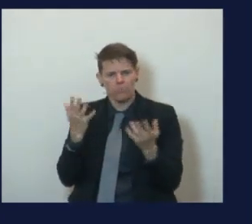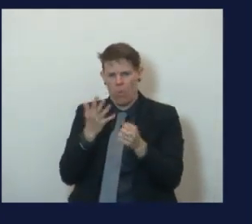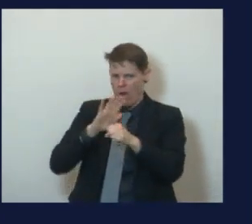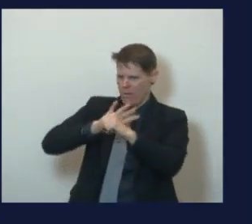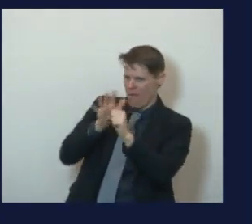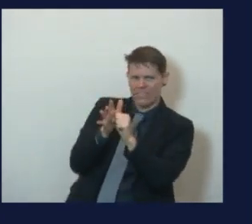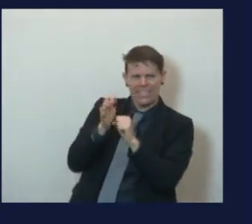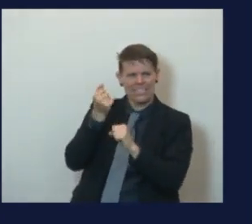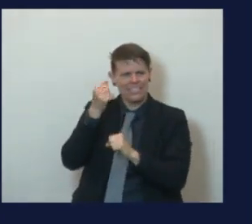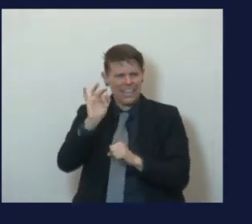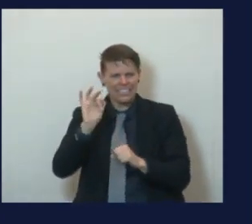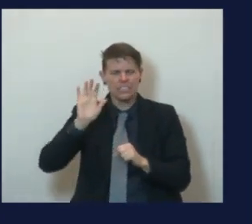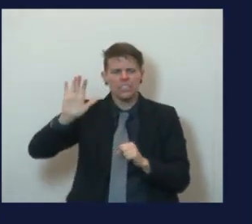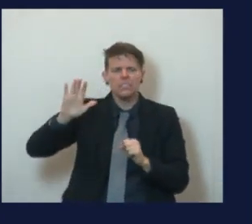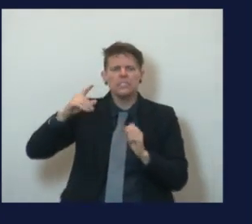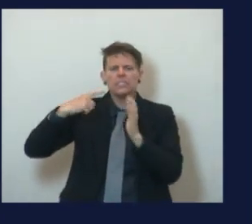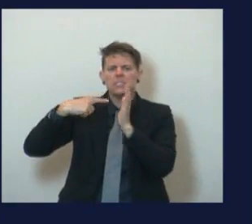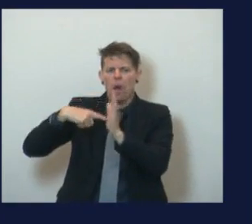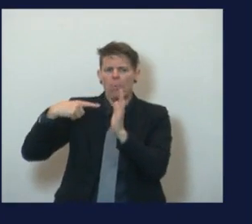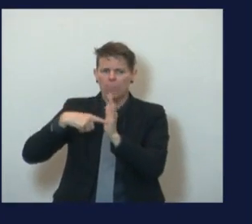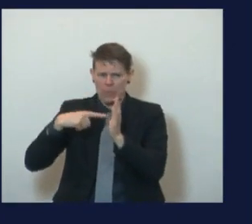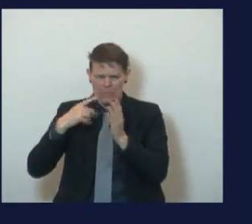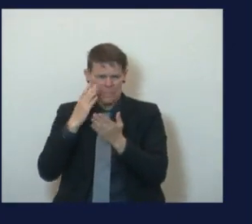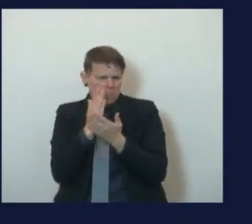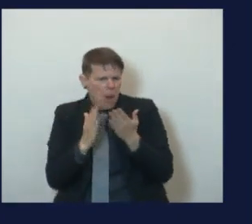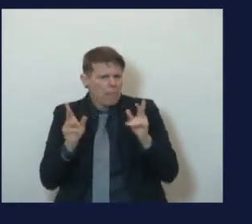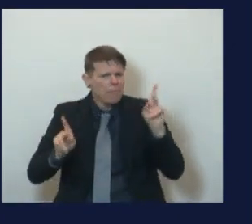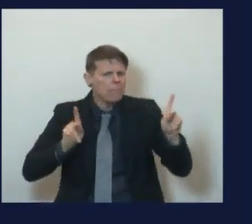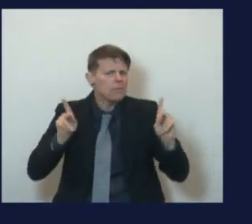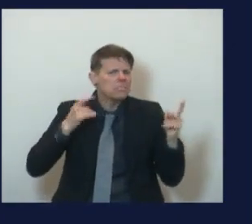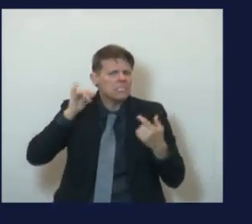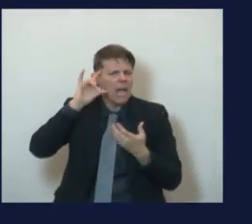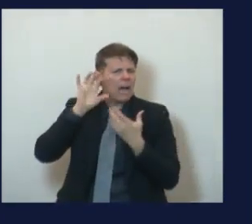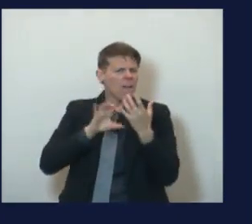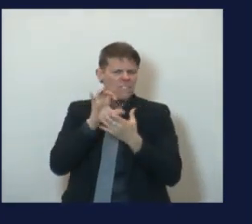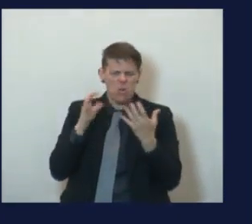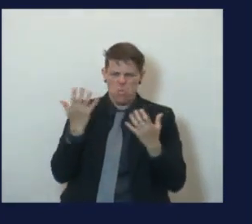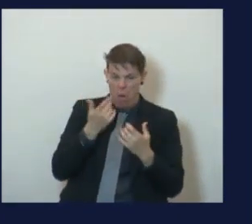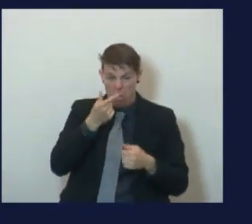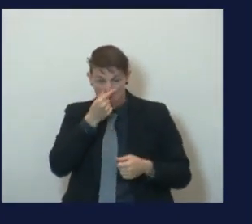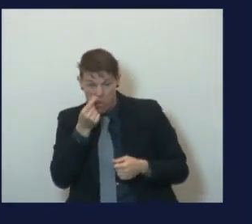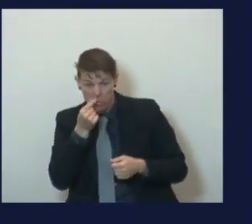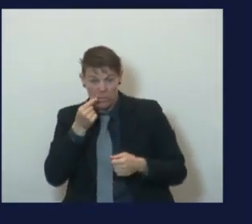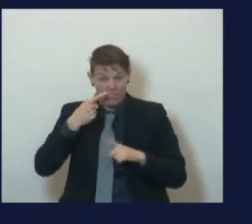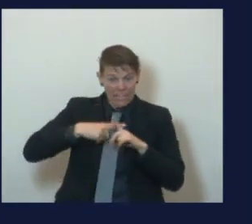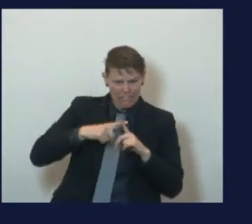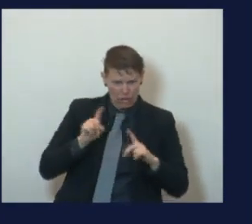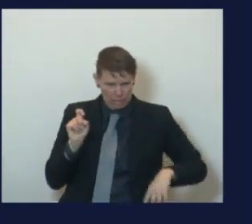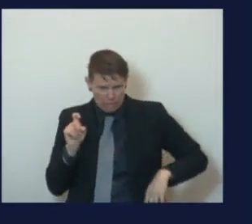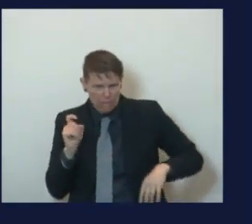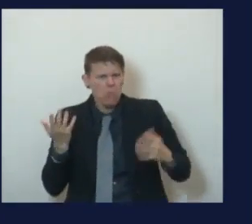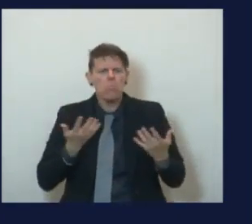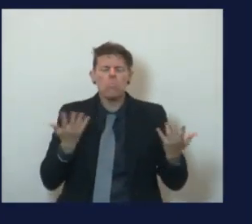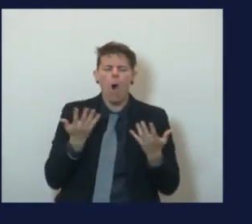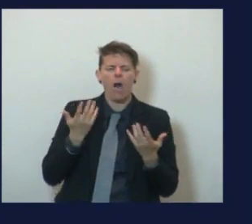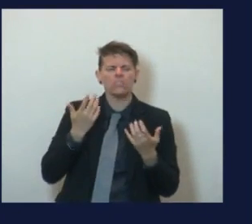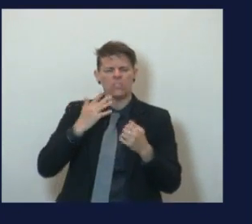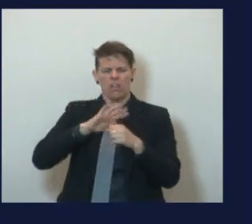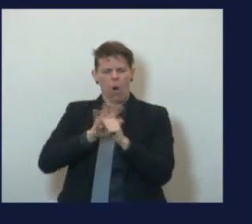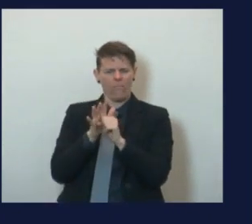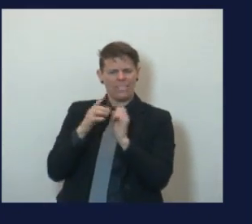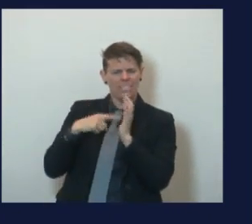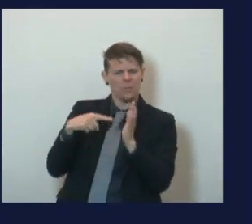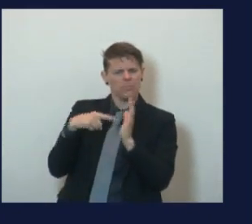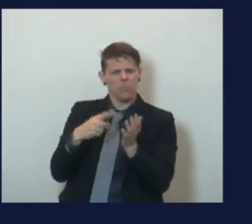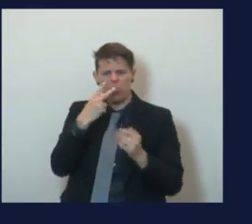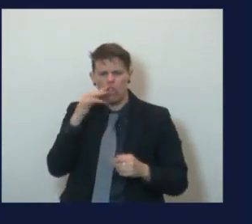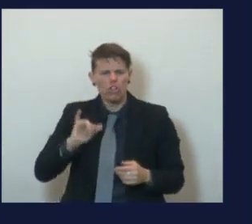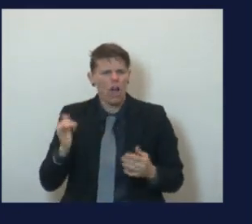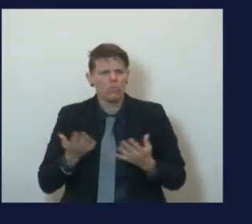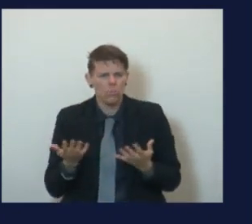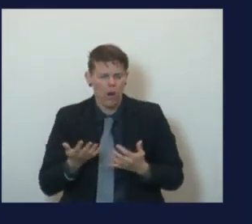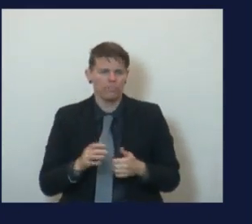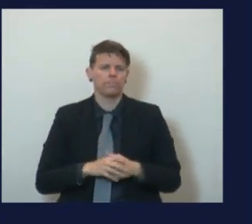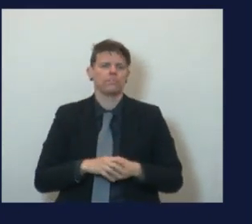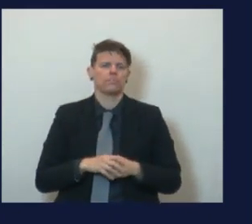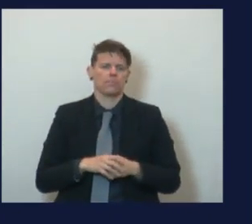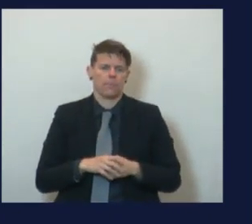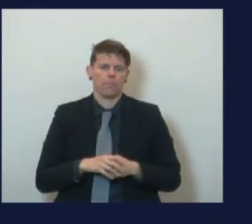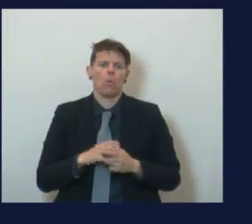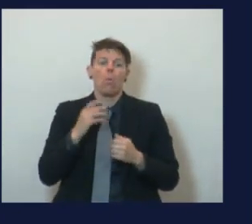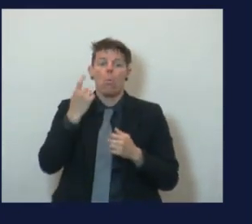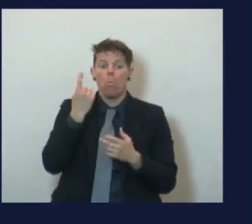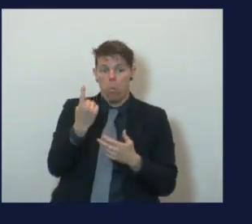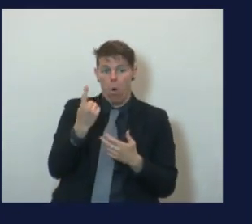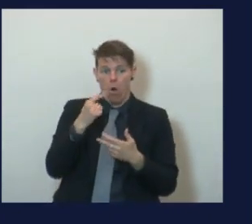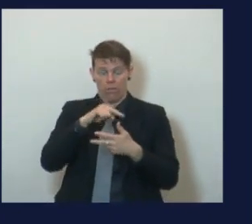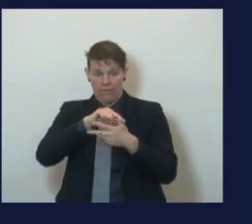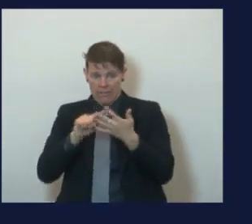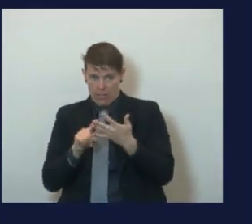WATCH FOR THE SYMPTOMS OF COVID-1 BECAUSE WITH COLD SEASON, WITH ALLERGY SEASON, PEOPLE GET CONFUSED AND SAY WELL, I HAVE A COUGH BUT NOT A FEVER.